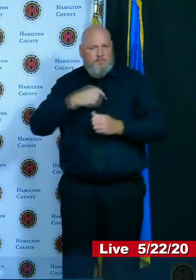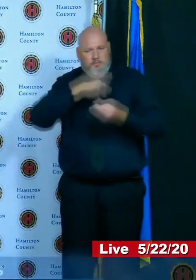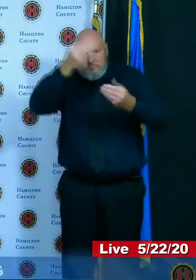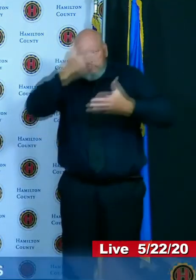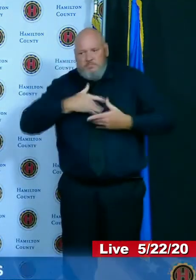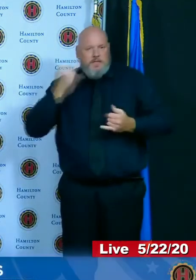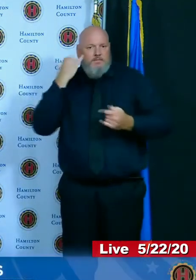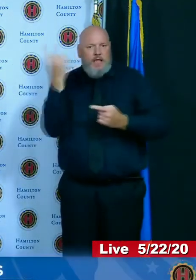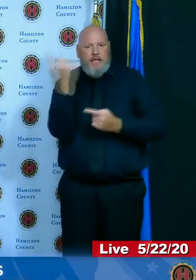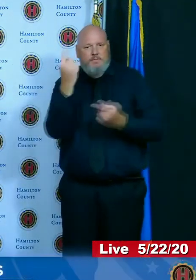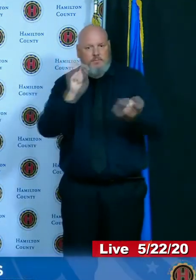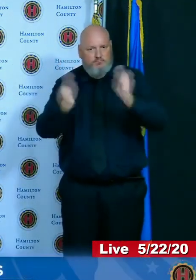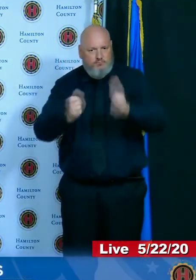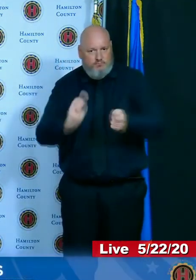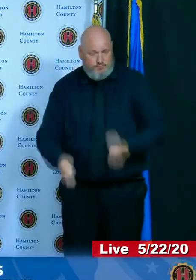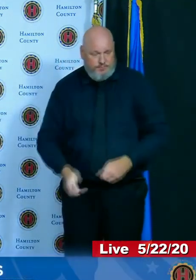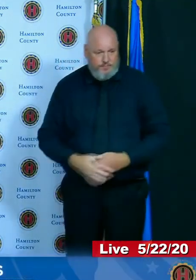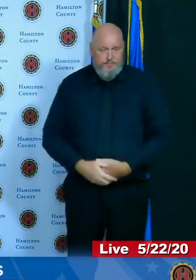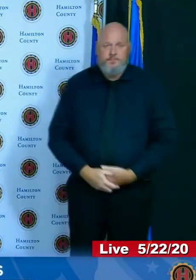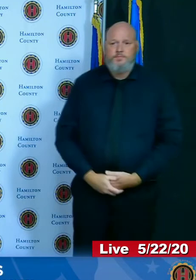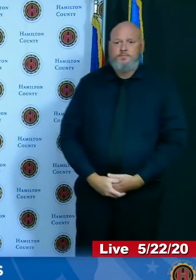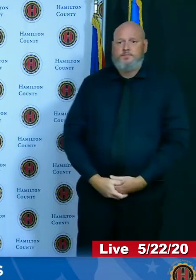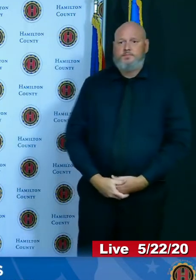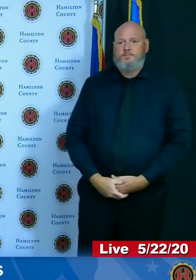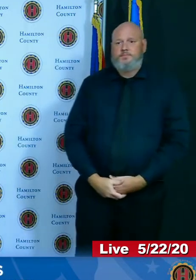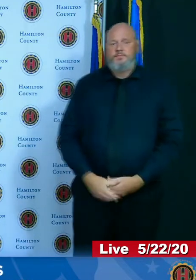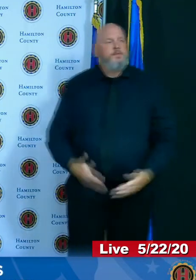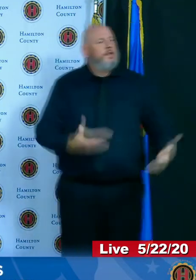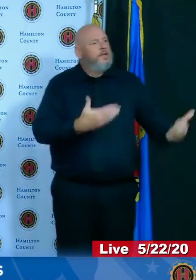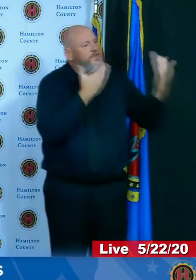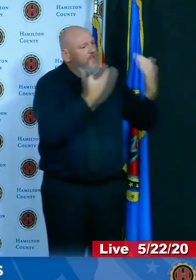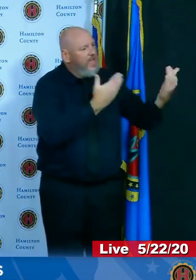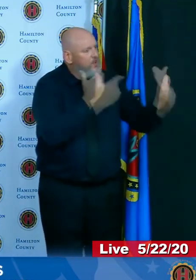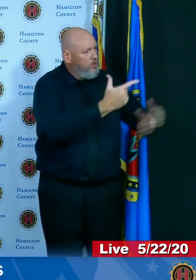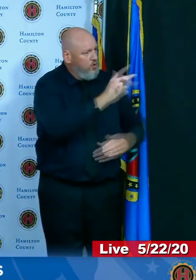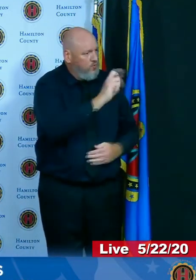all right thank you Greg really appreciate the information Bridget we